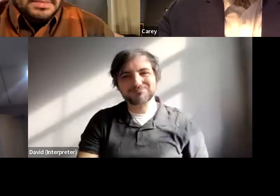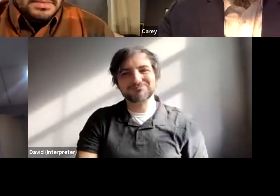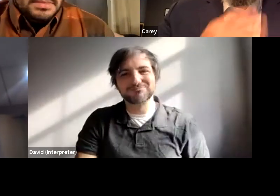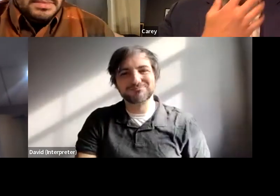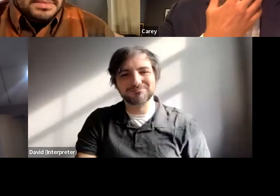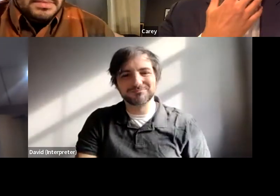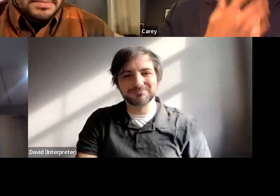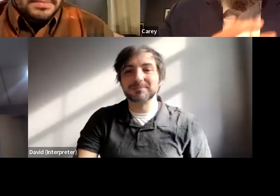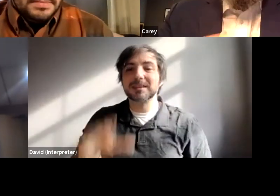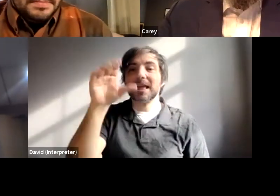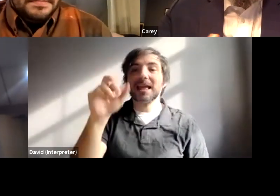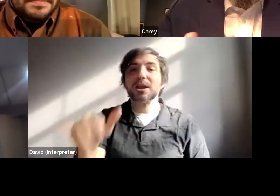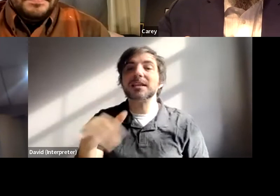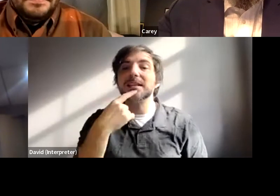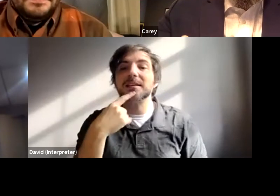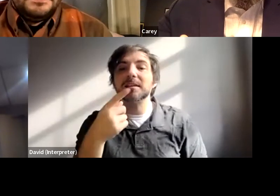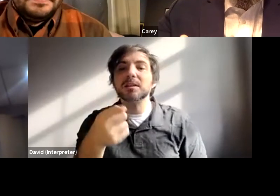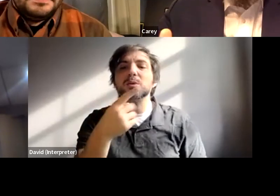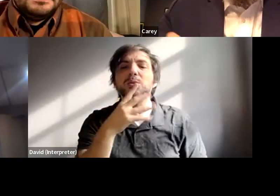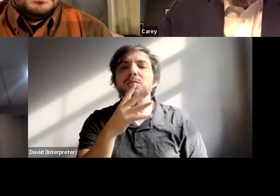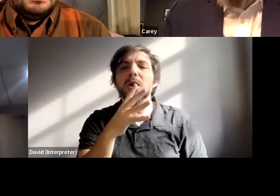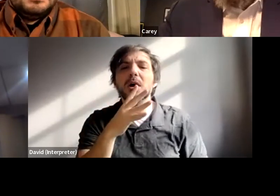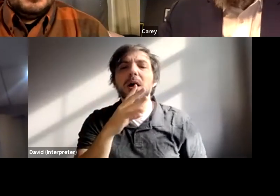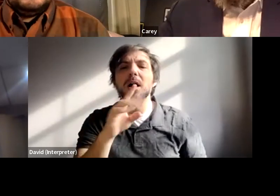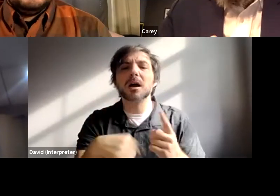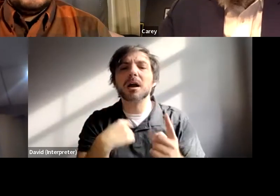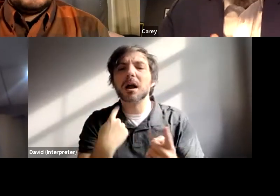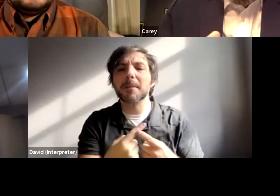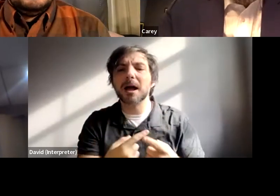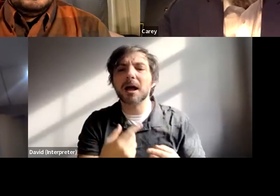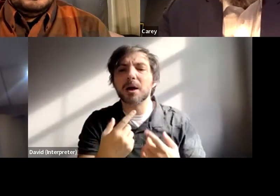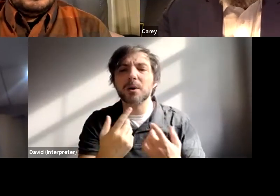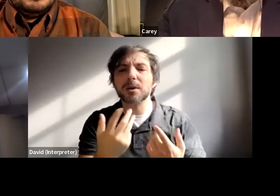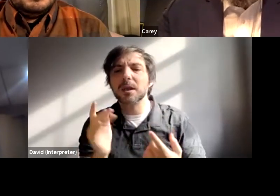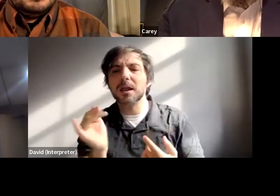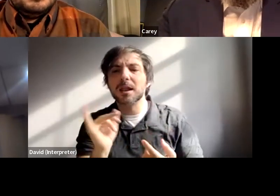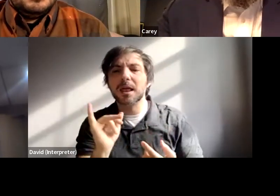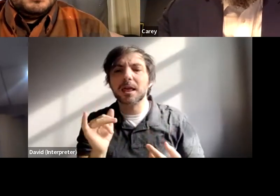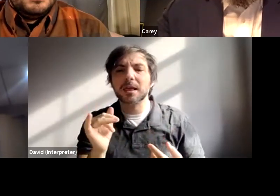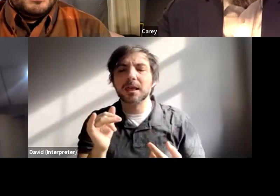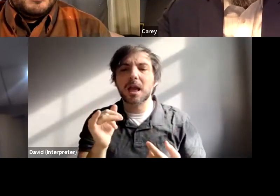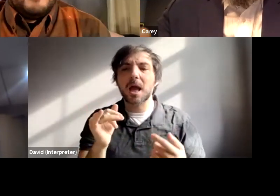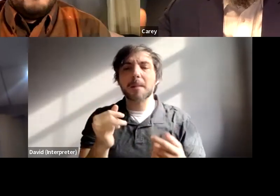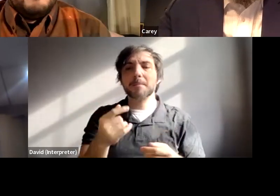about lowering soap dispense